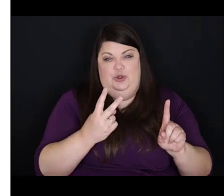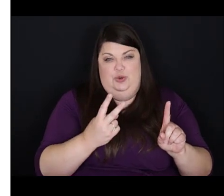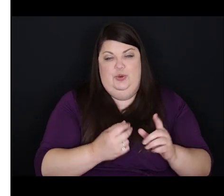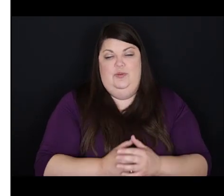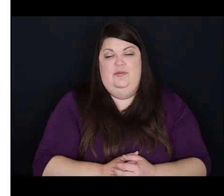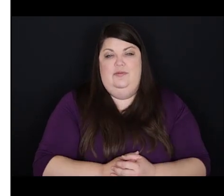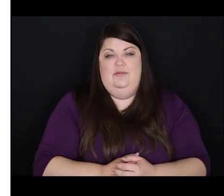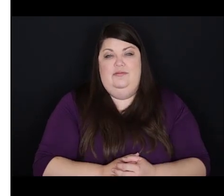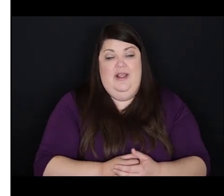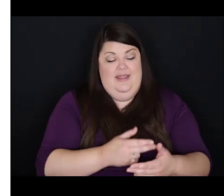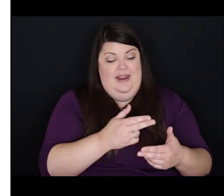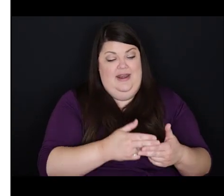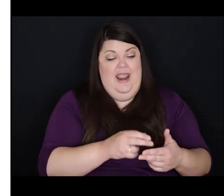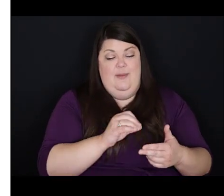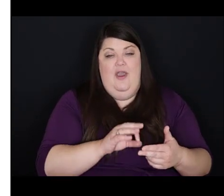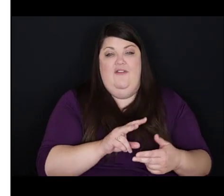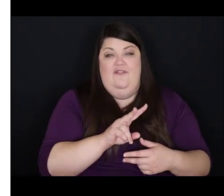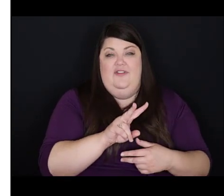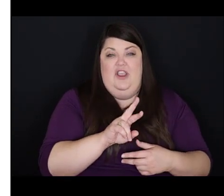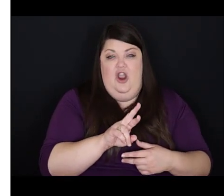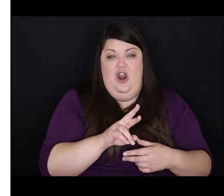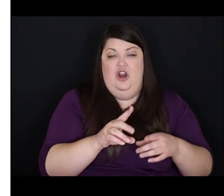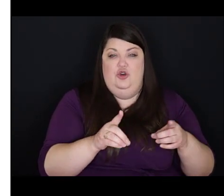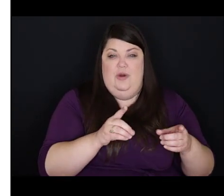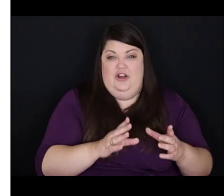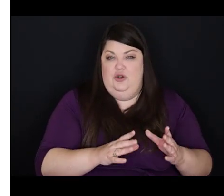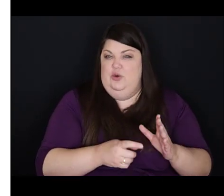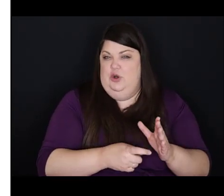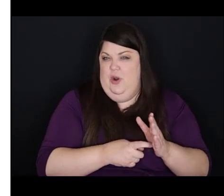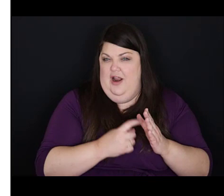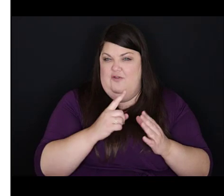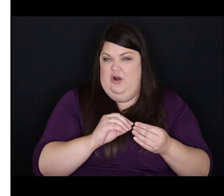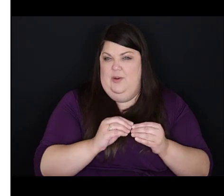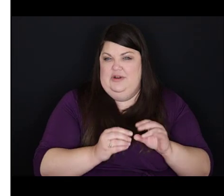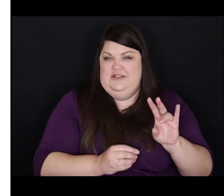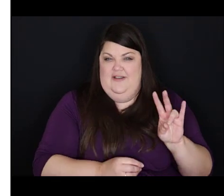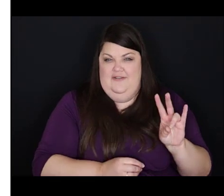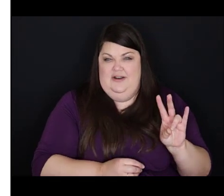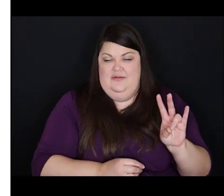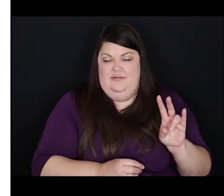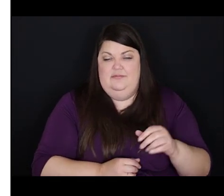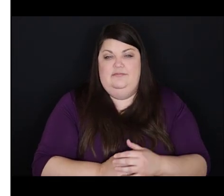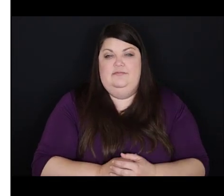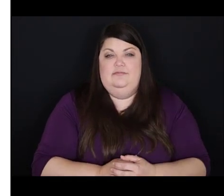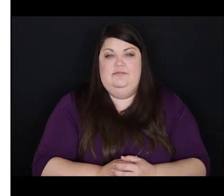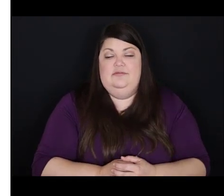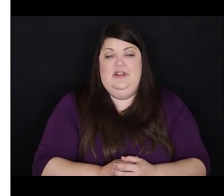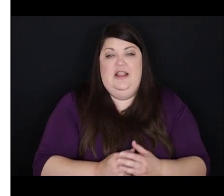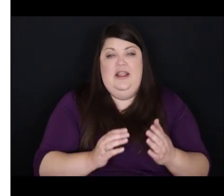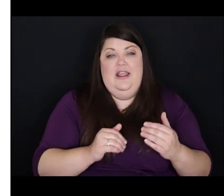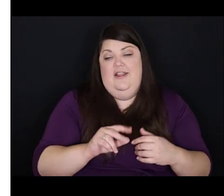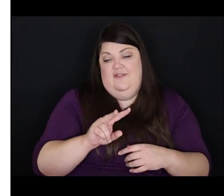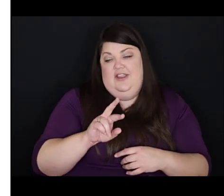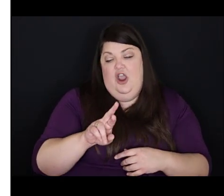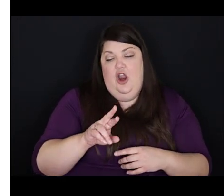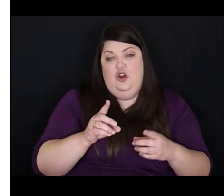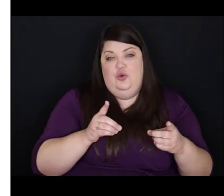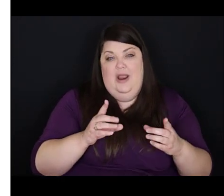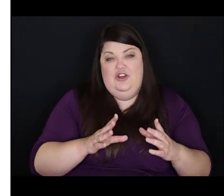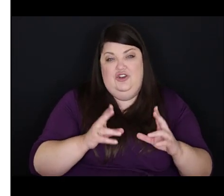The name of the VR director is required for number 7. The VR director’s title must be included in